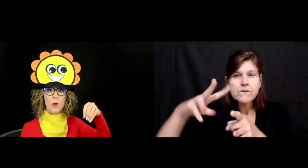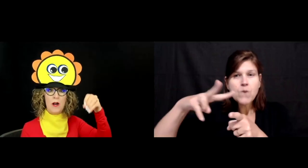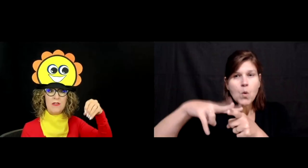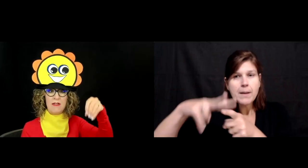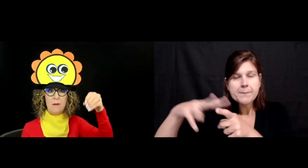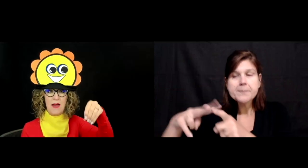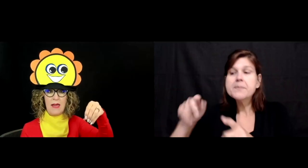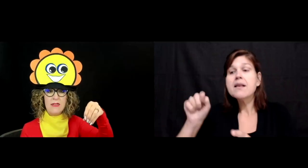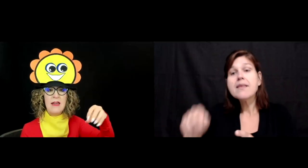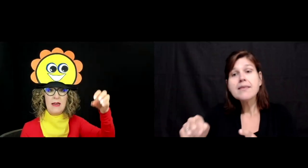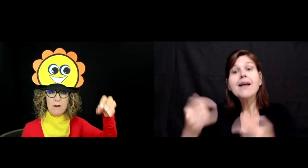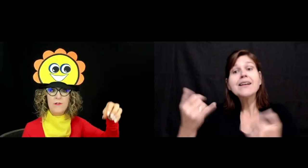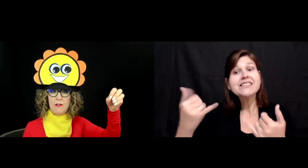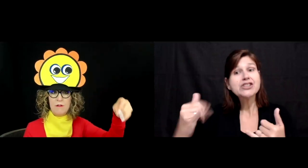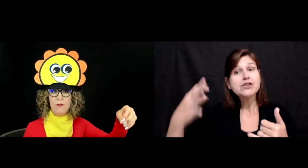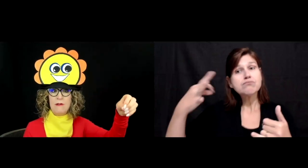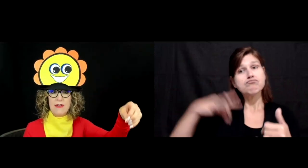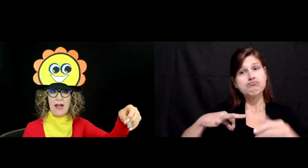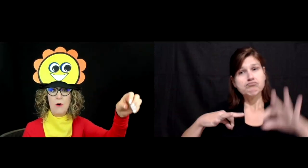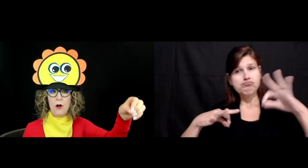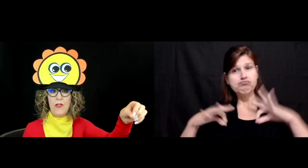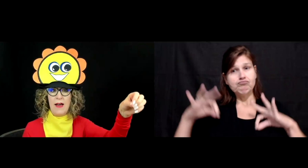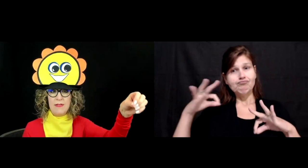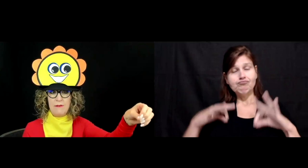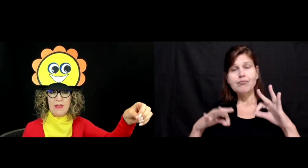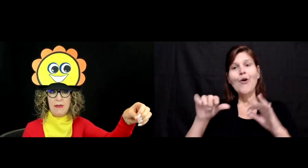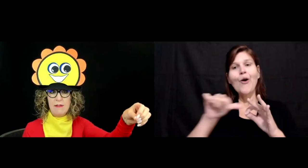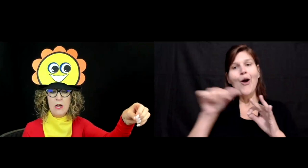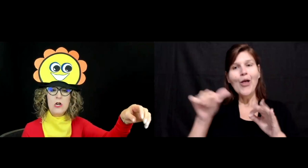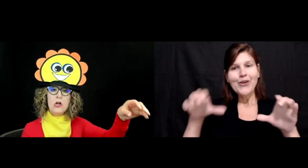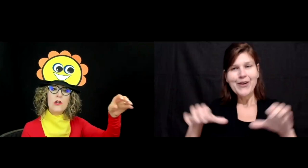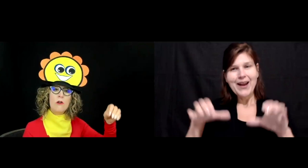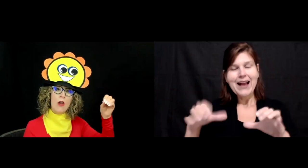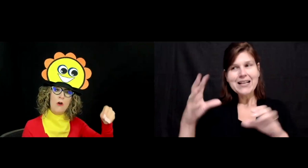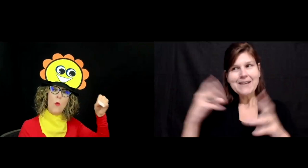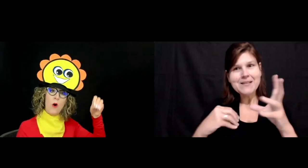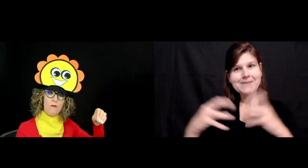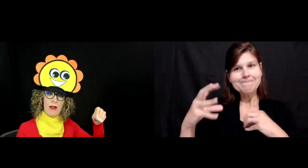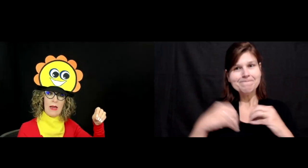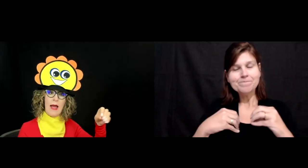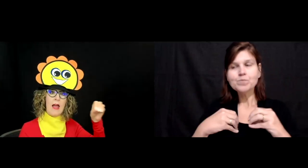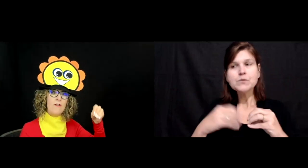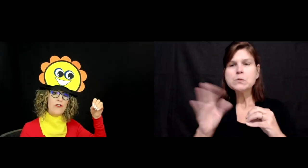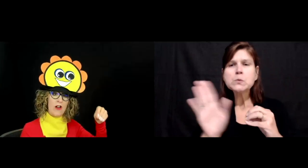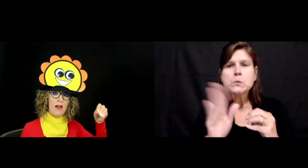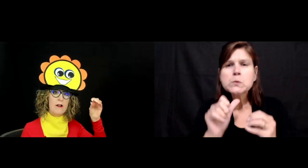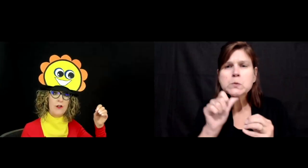to participate in other story time or other activities. So don't worry if your child